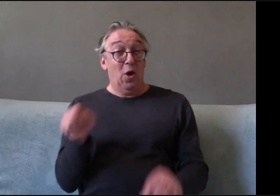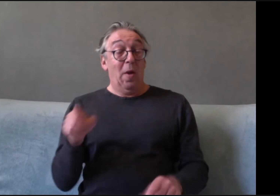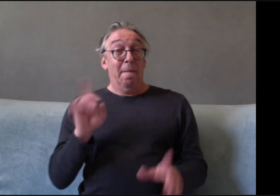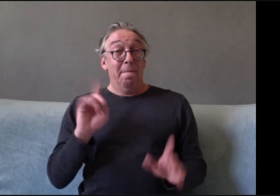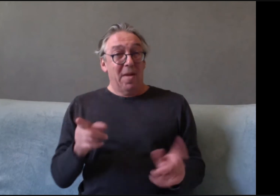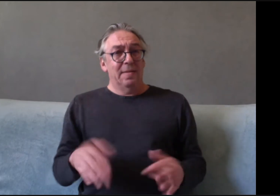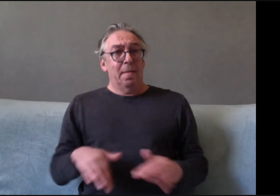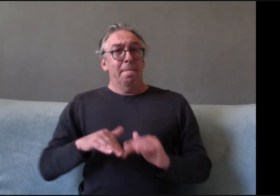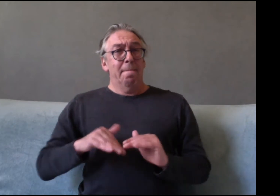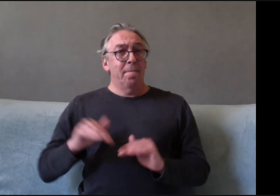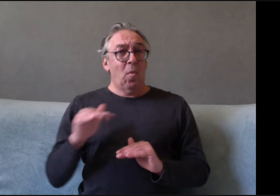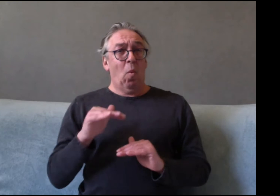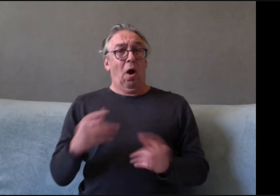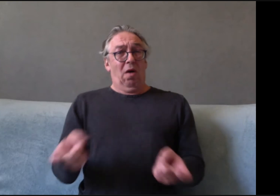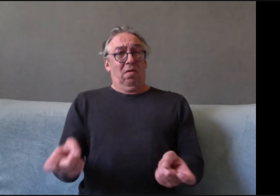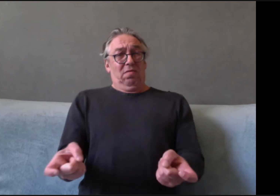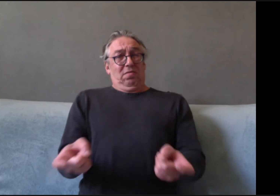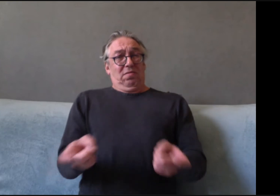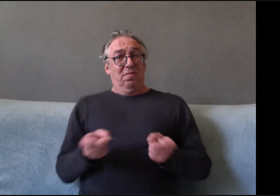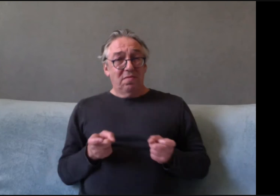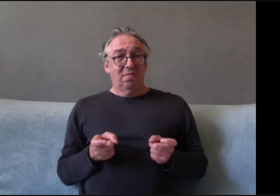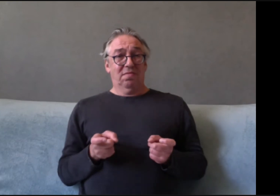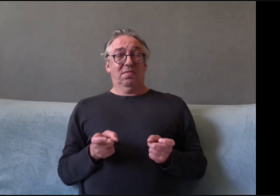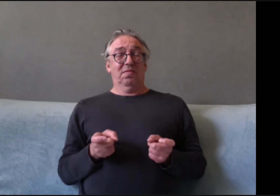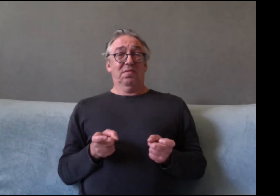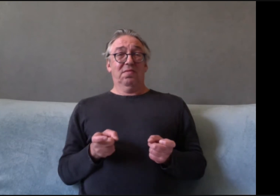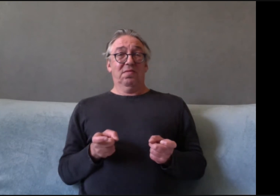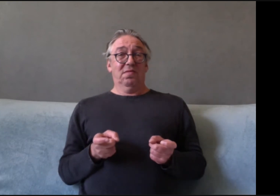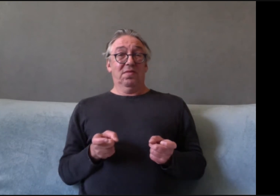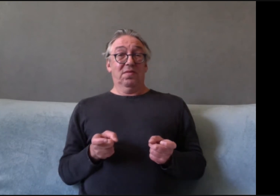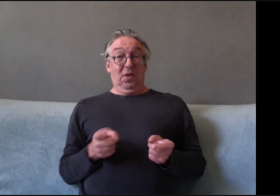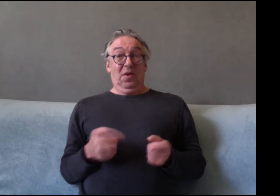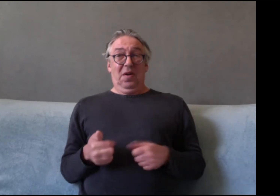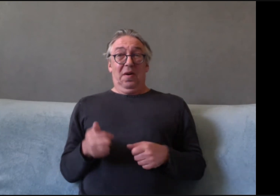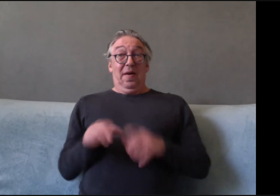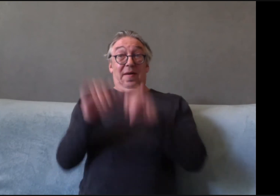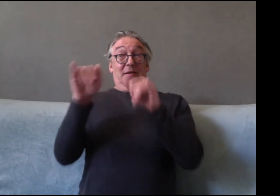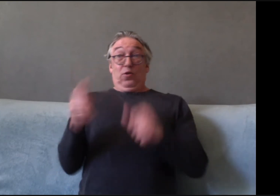to those having the power to intervene but they don't have it to intervene